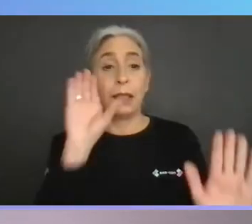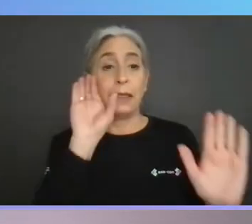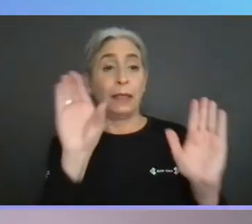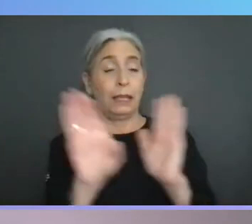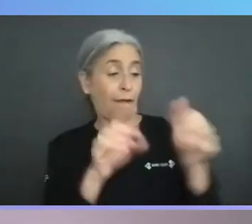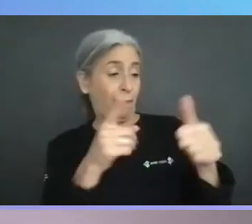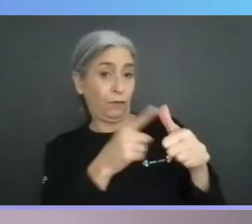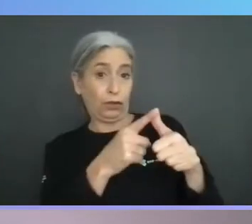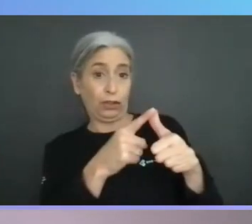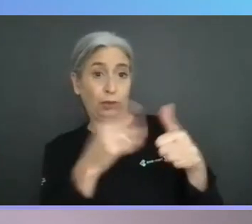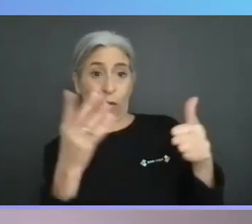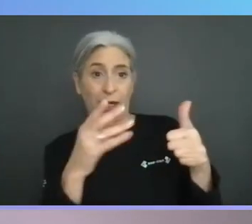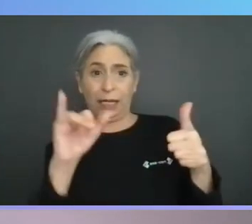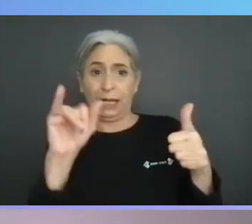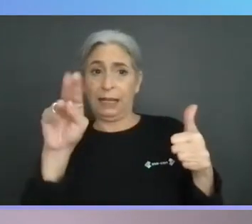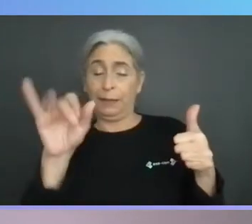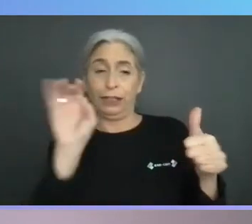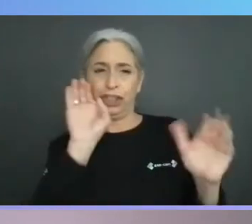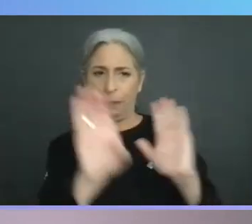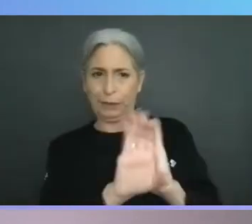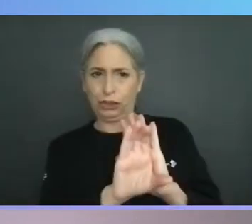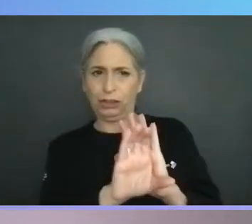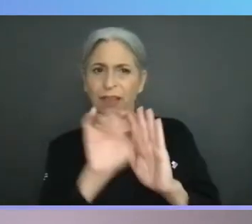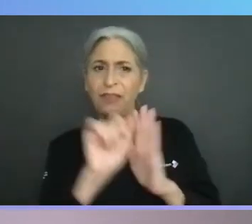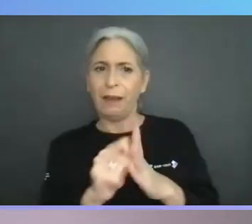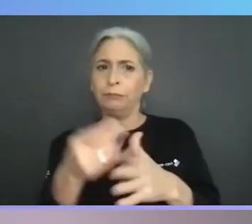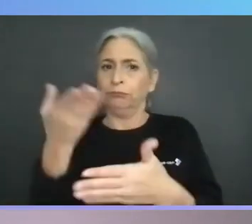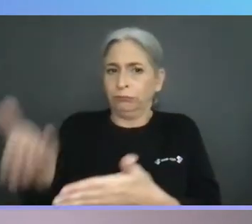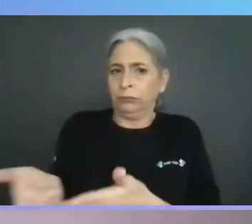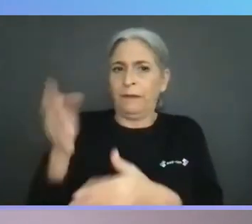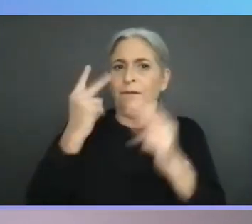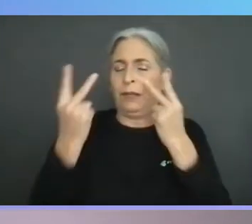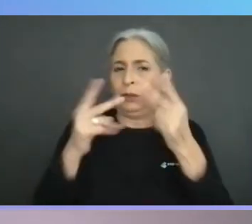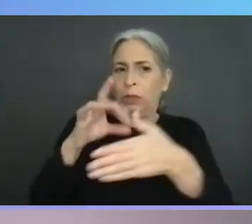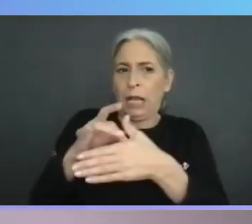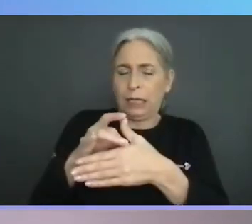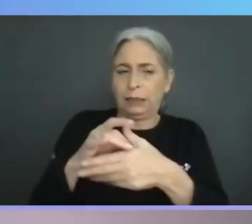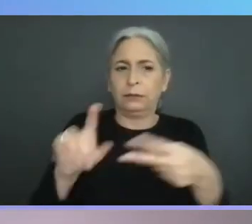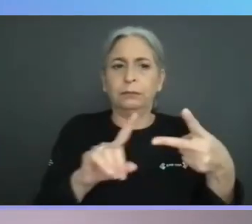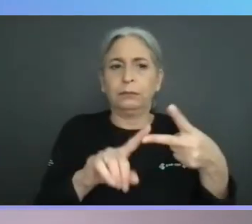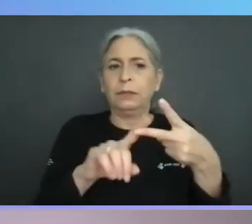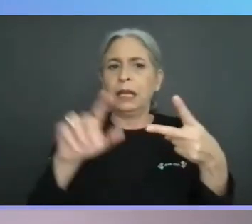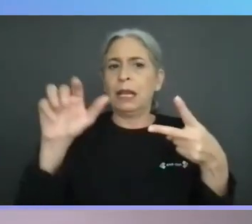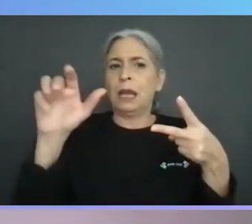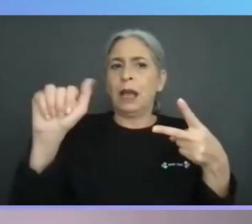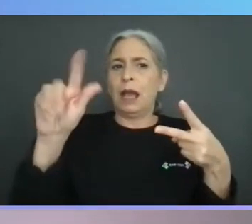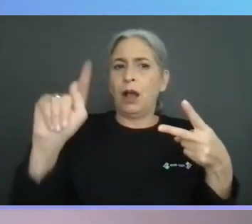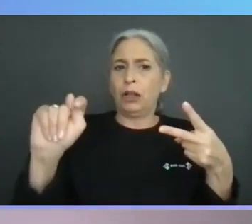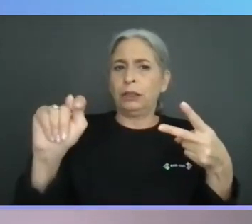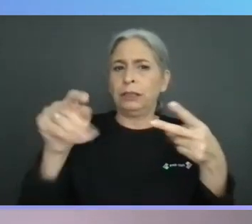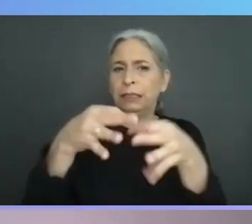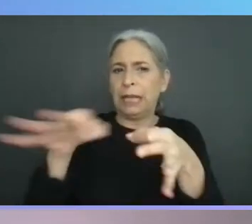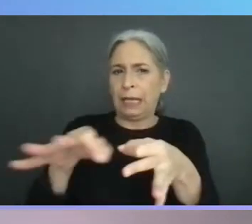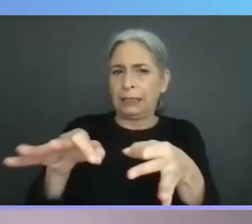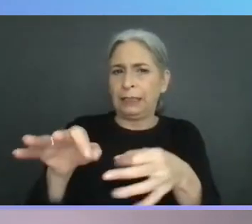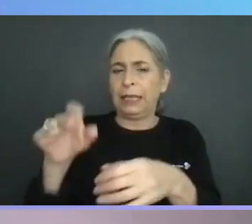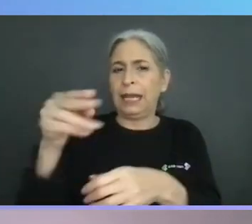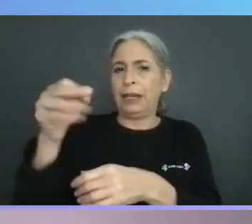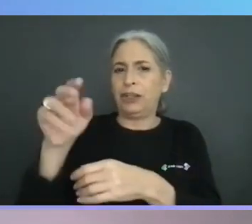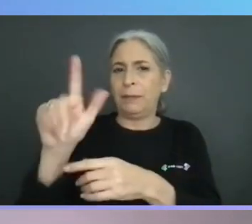, the actual visual content is delivering information. Alternative text in HTML. This maps to the alt attribute on the